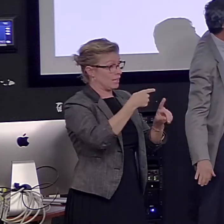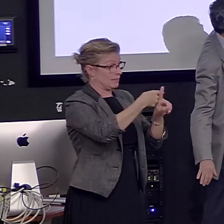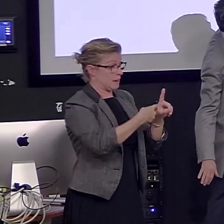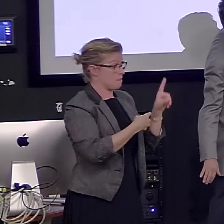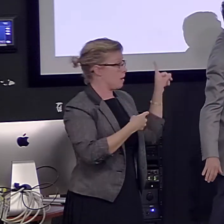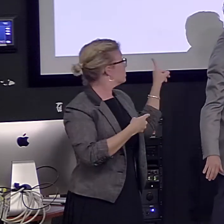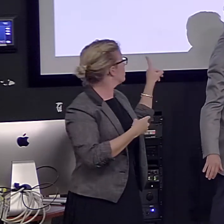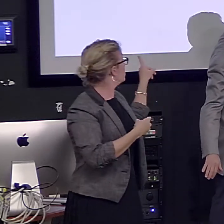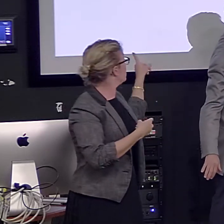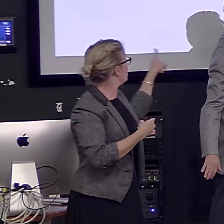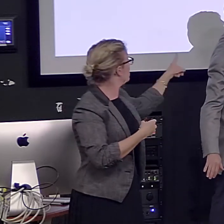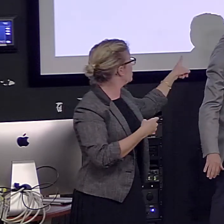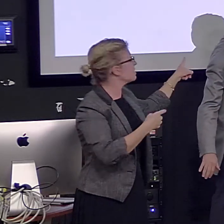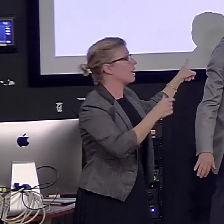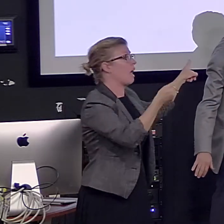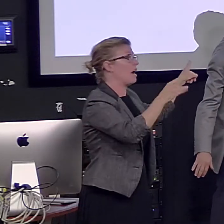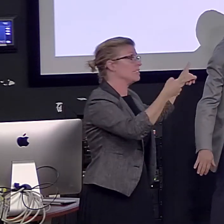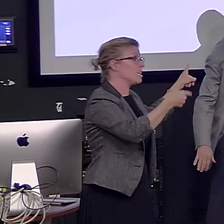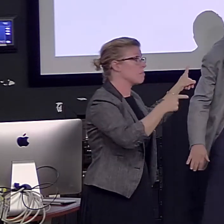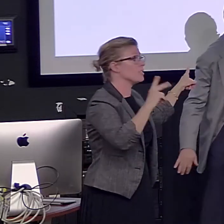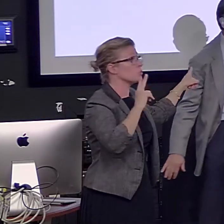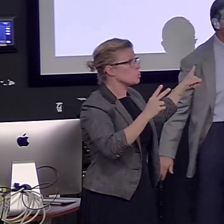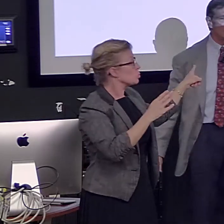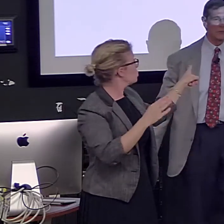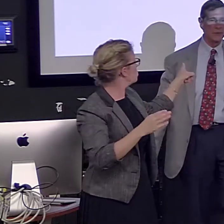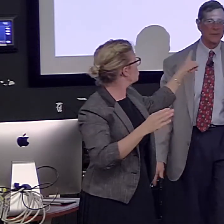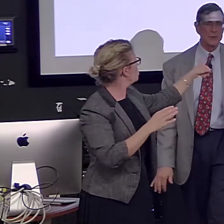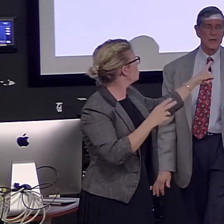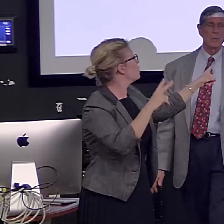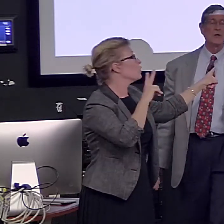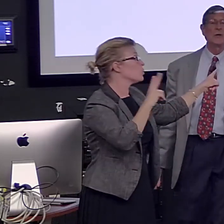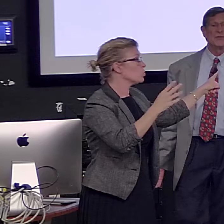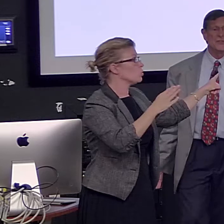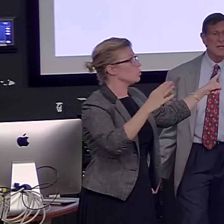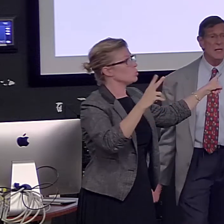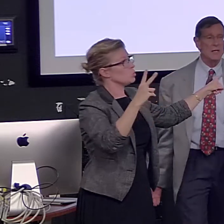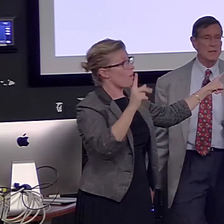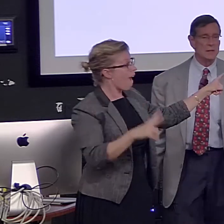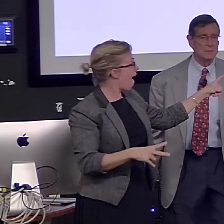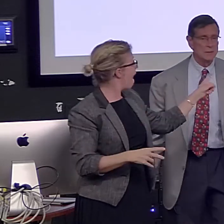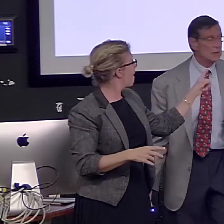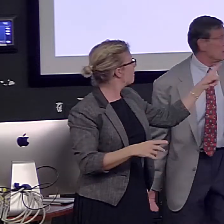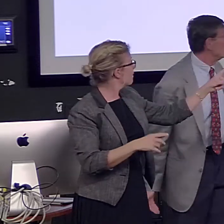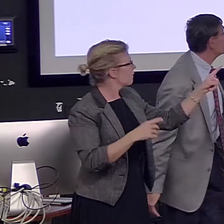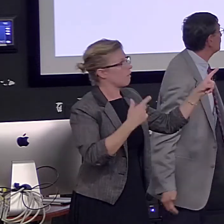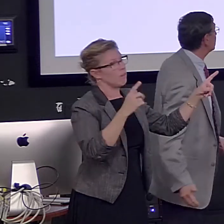18 to 24 months of age. 24 to 30. And older than 30. And what you can see here is that